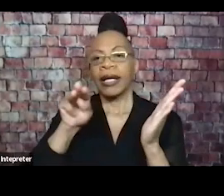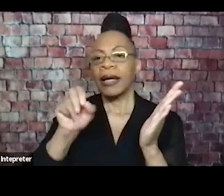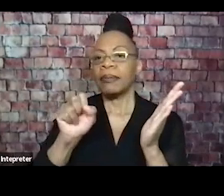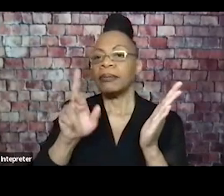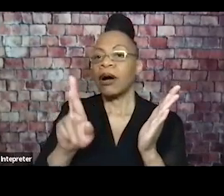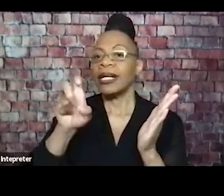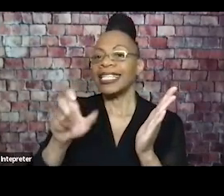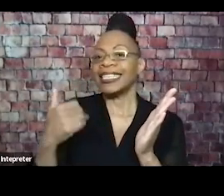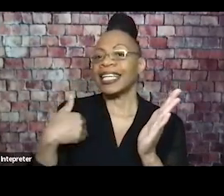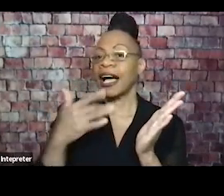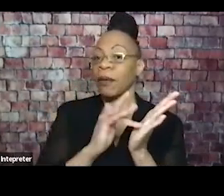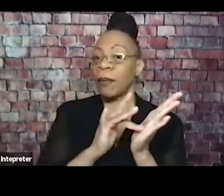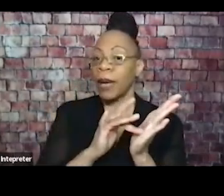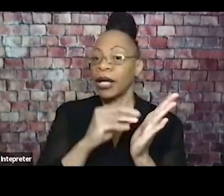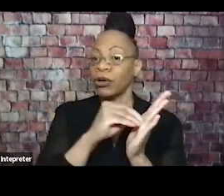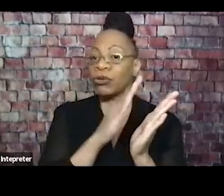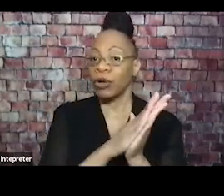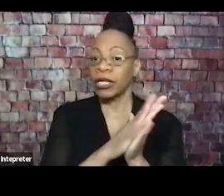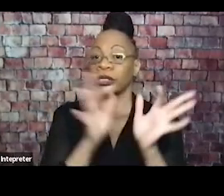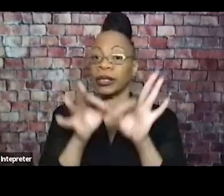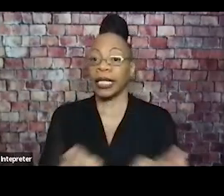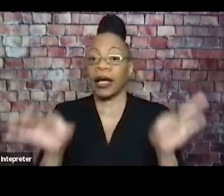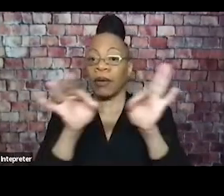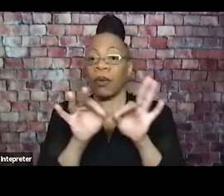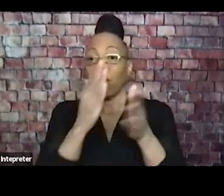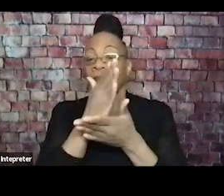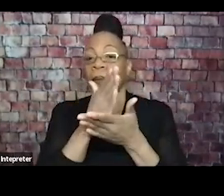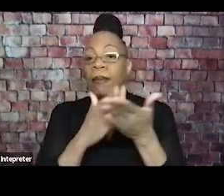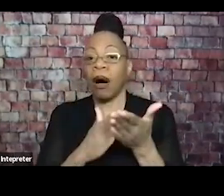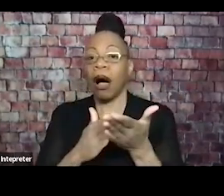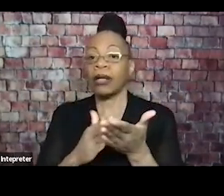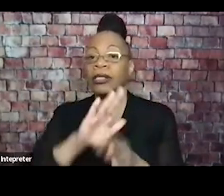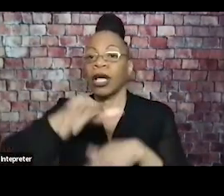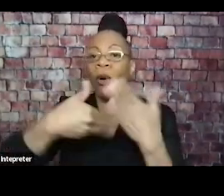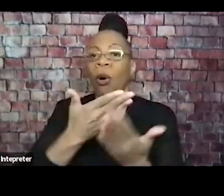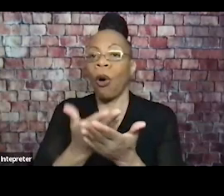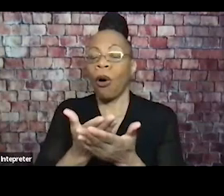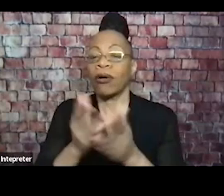So a critical component of the SOAR process is to collect all of the applicant's medical records.